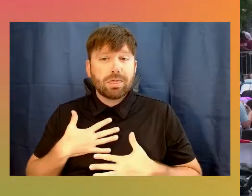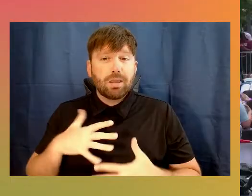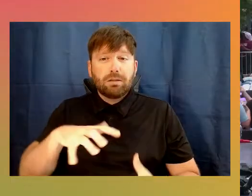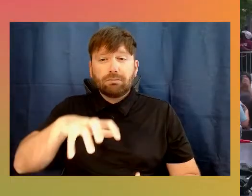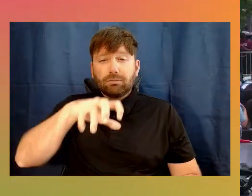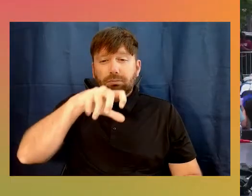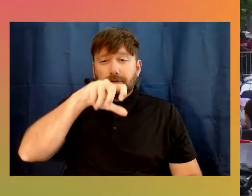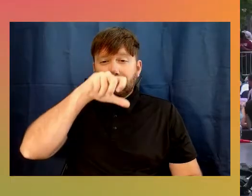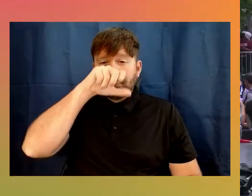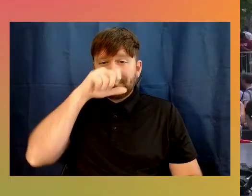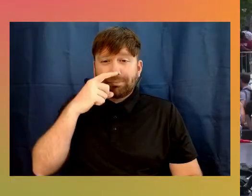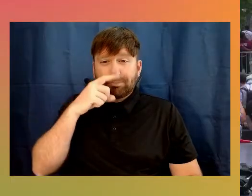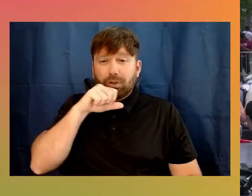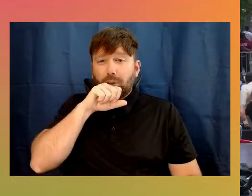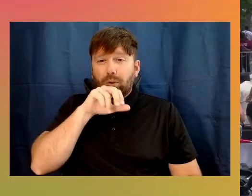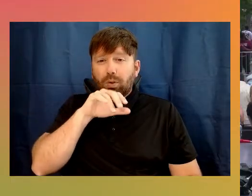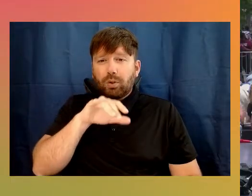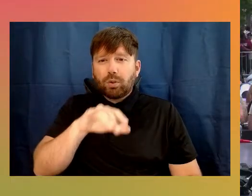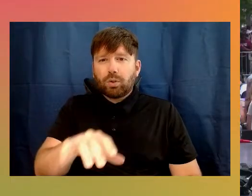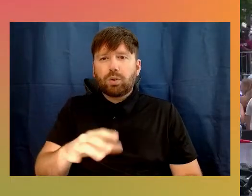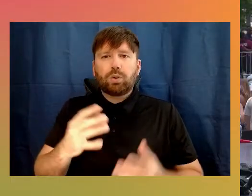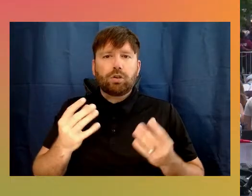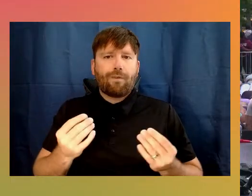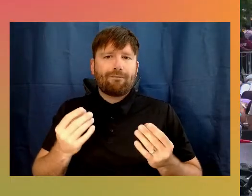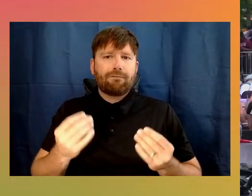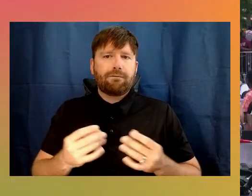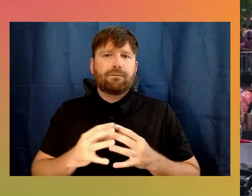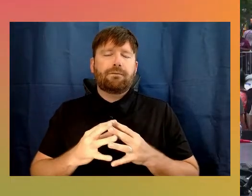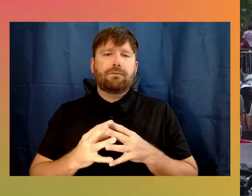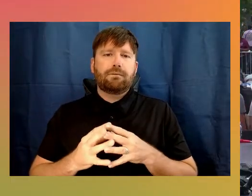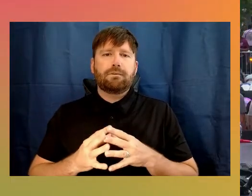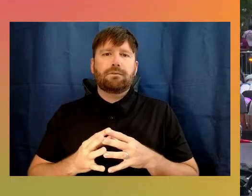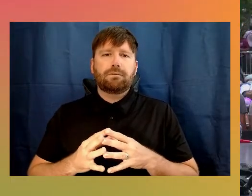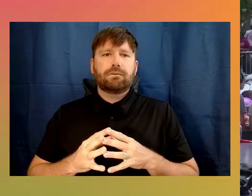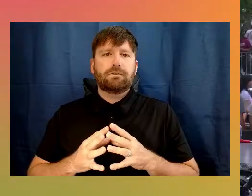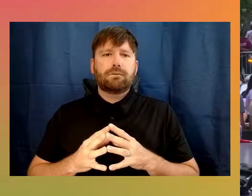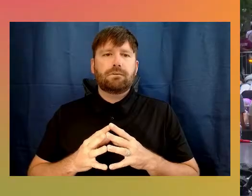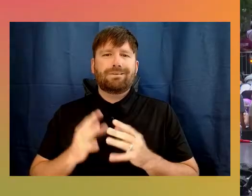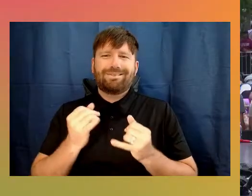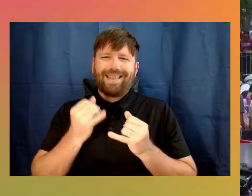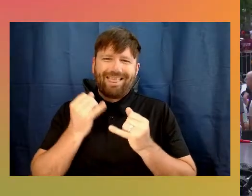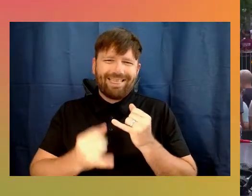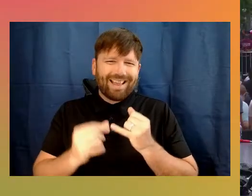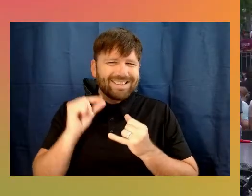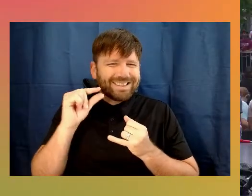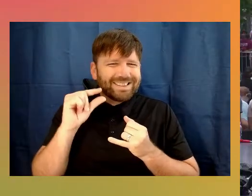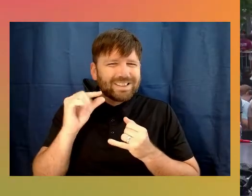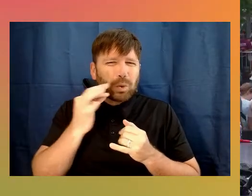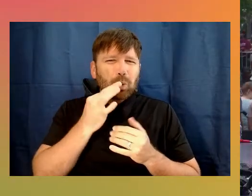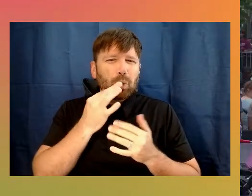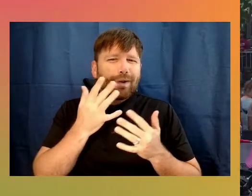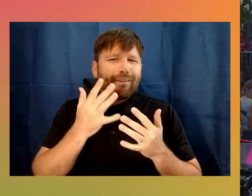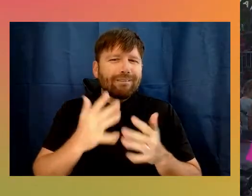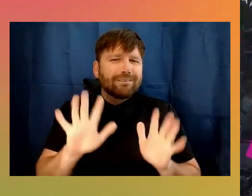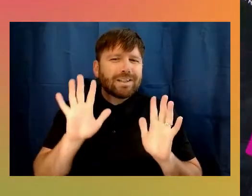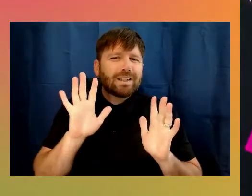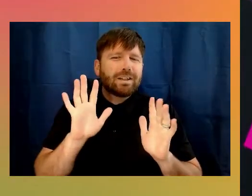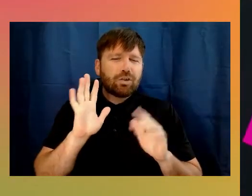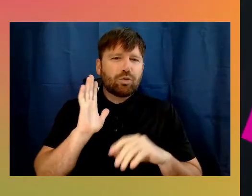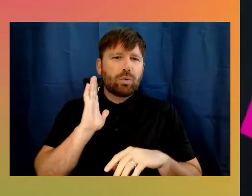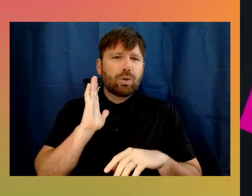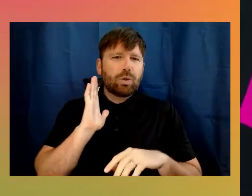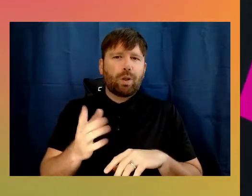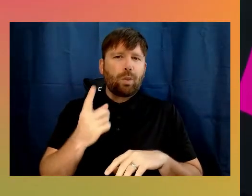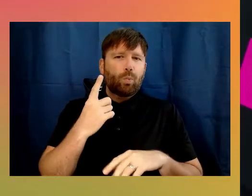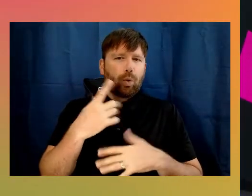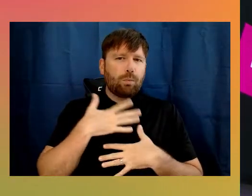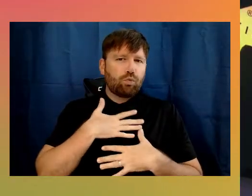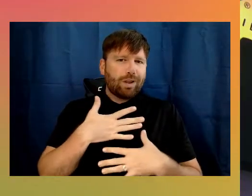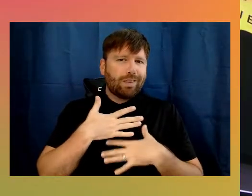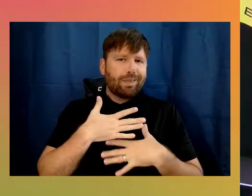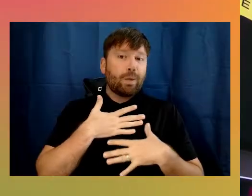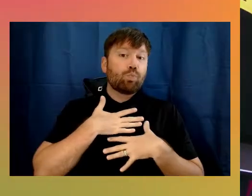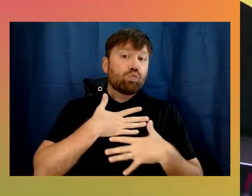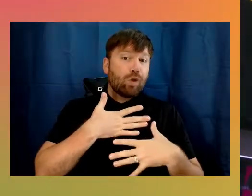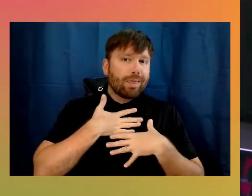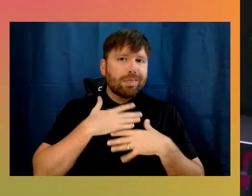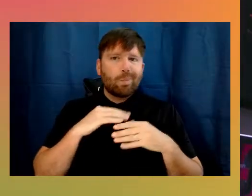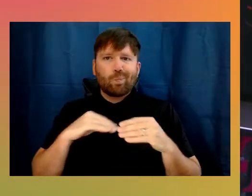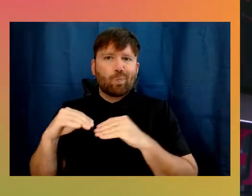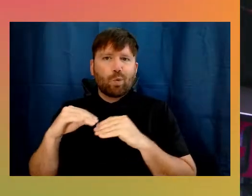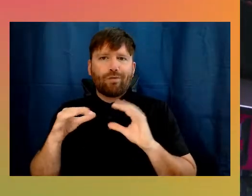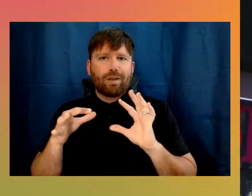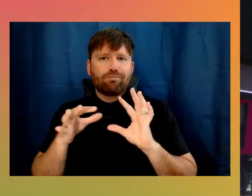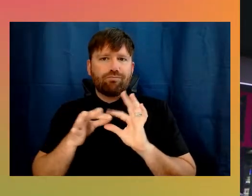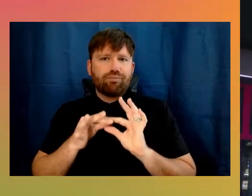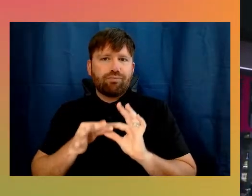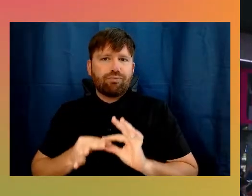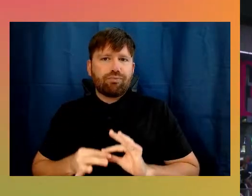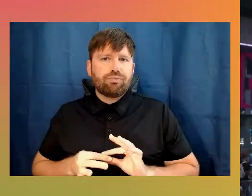BIG INHALE THROUGH THE NOSE.